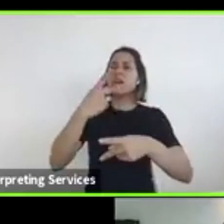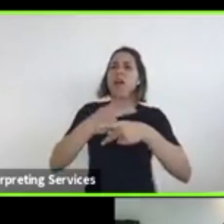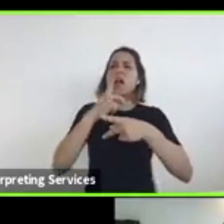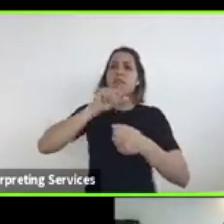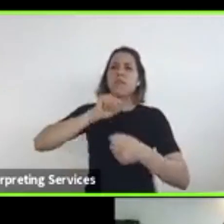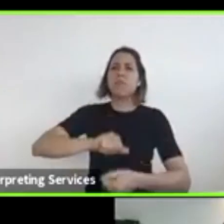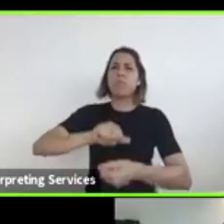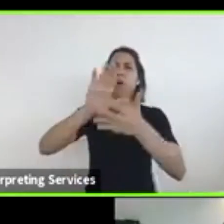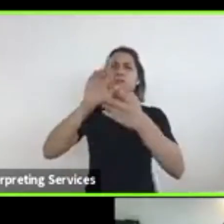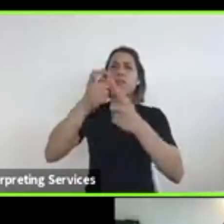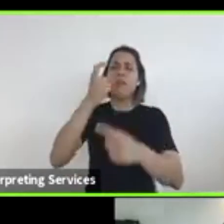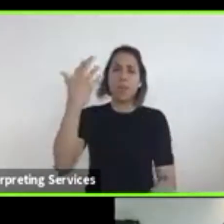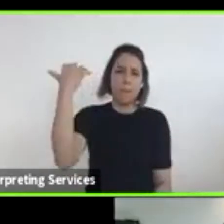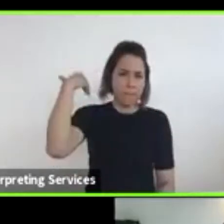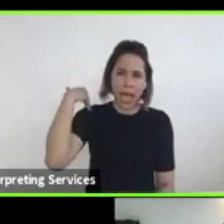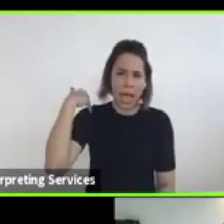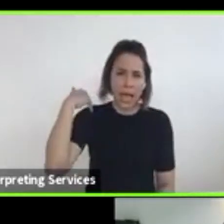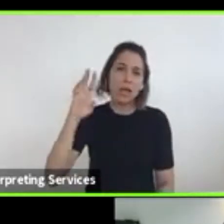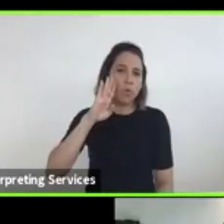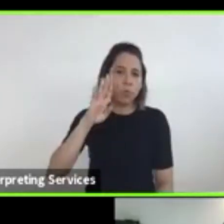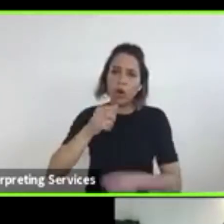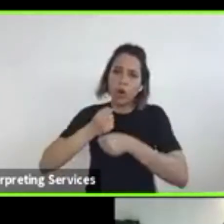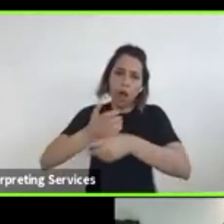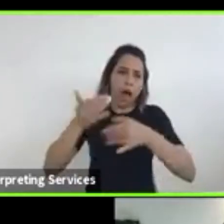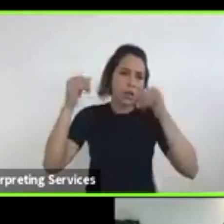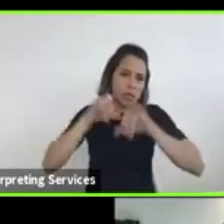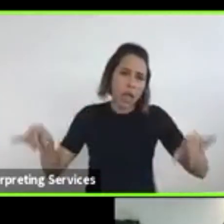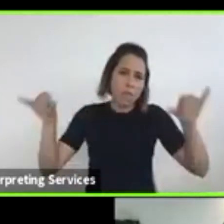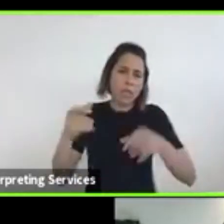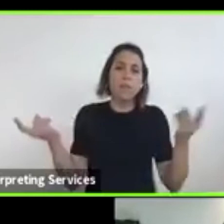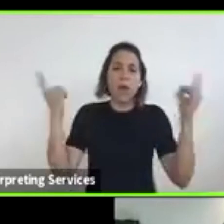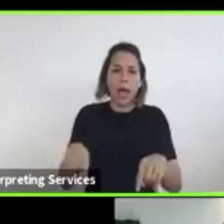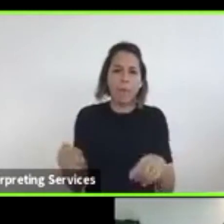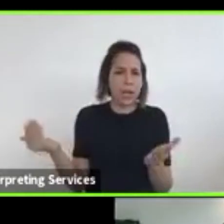ONE OF THE SHIFTS THAT I -- AND, YOU KNOW, AT -- AND THAT MEANT